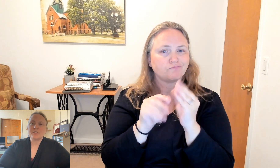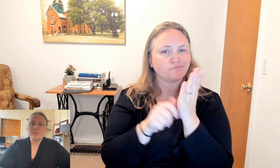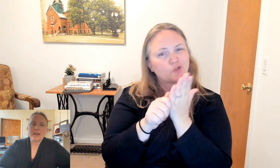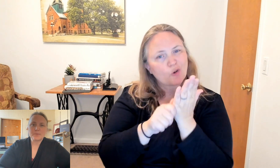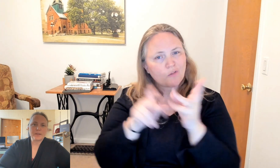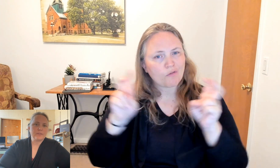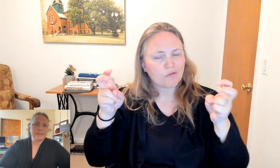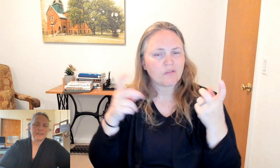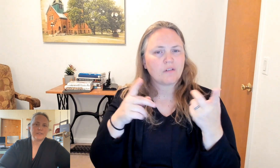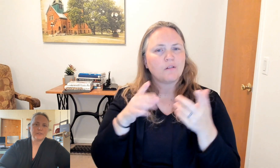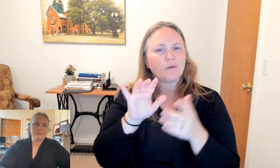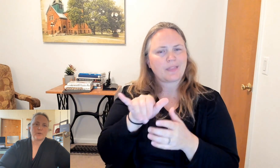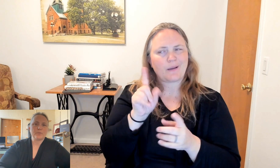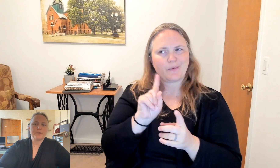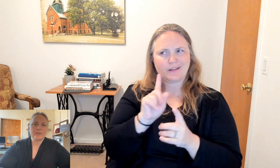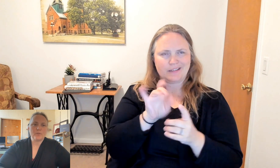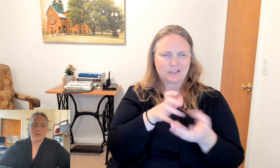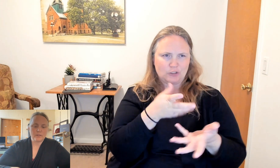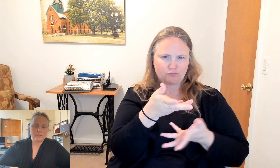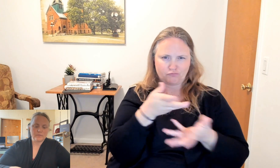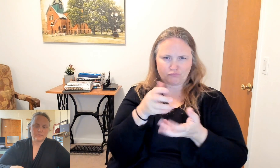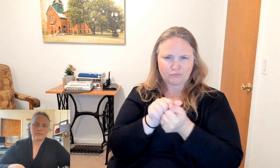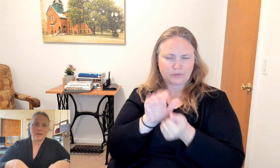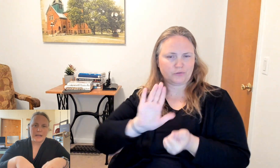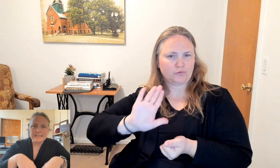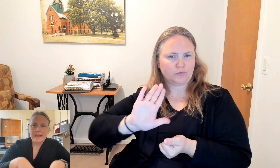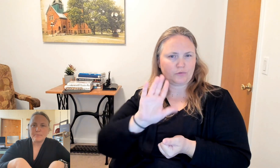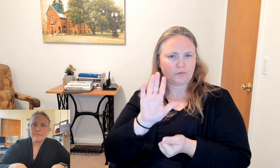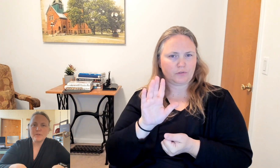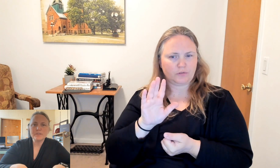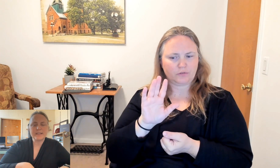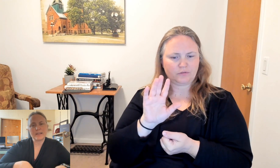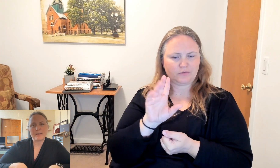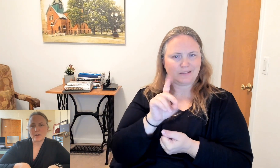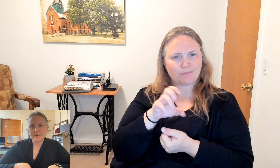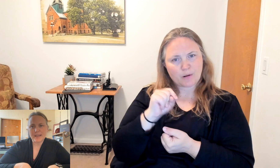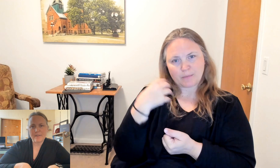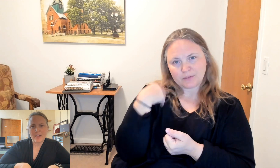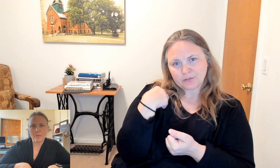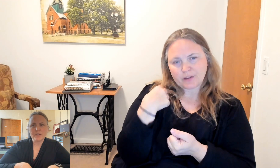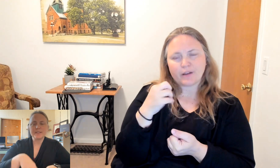So that's where you really need to work with your on site people to get a better idea how that works.